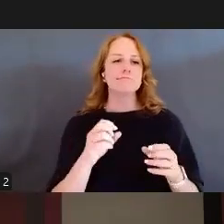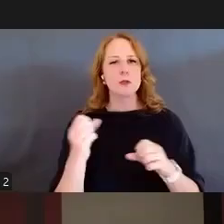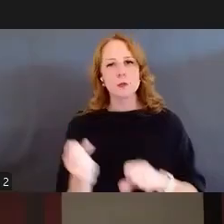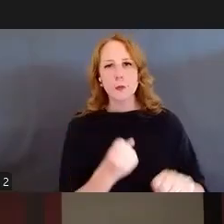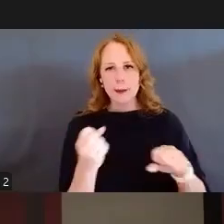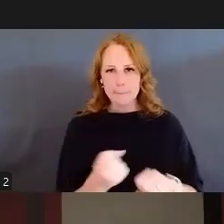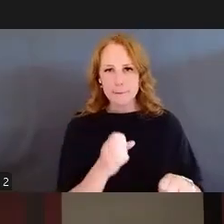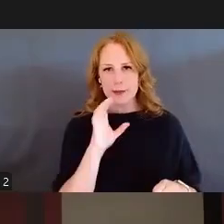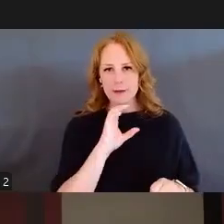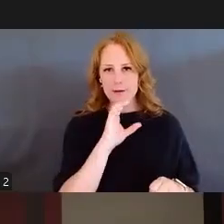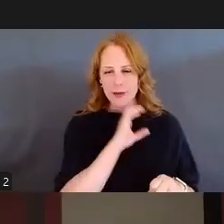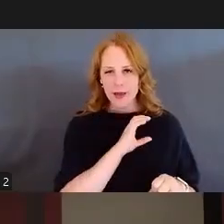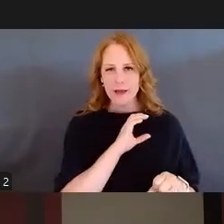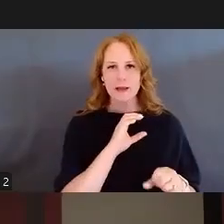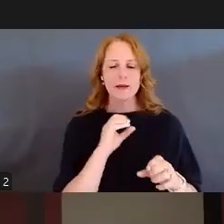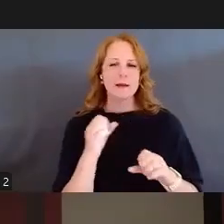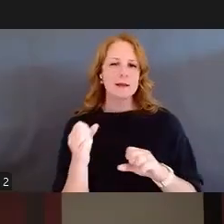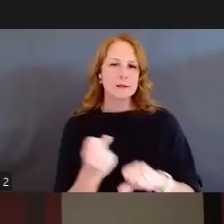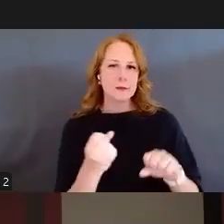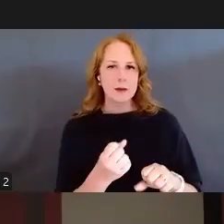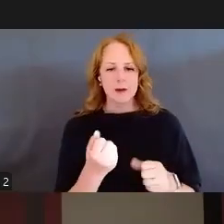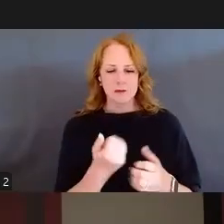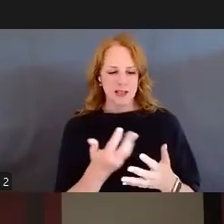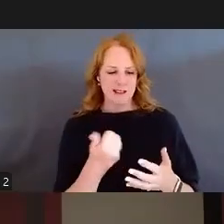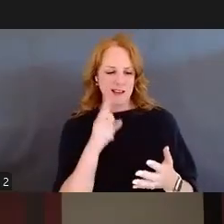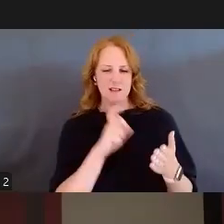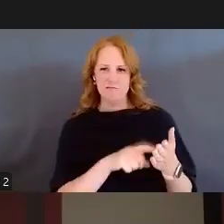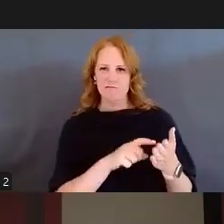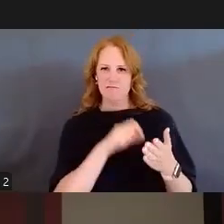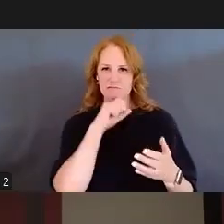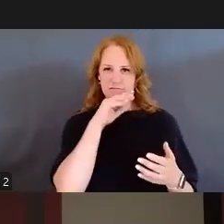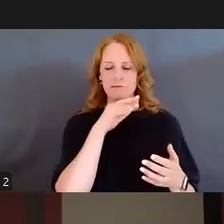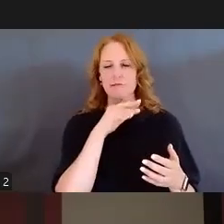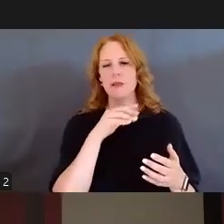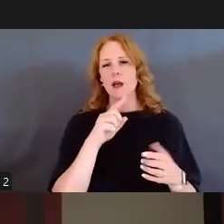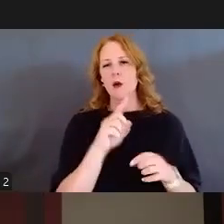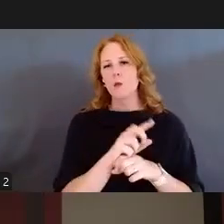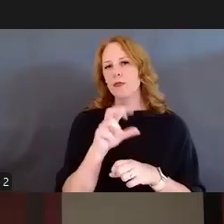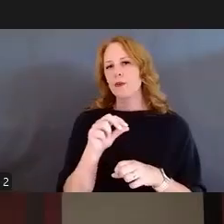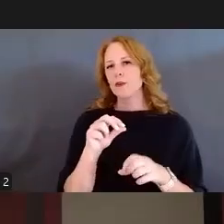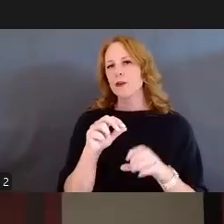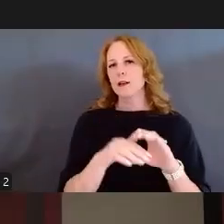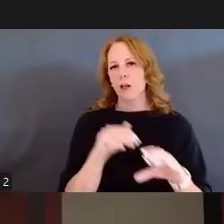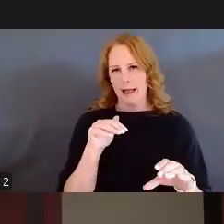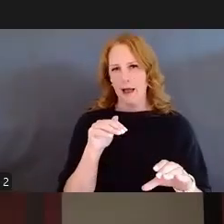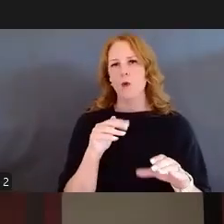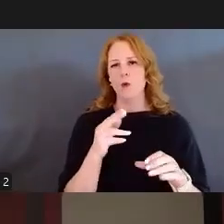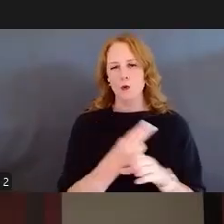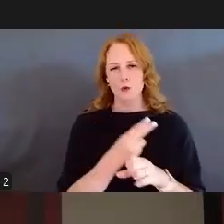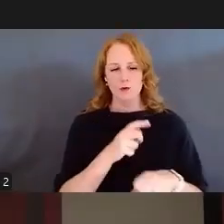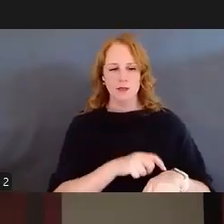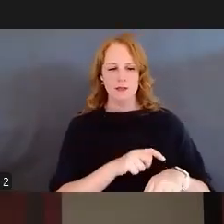sweep up anything that's messy. And then at 1:30, I clock out using the time clock. And my shift is